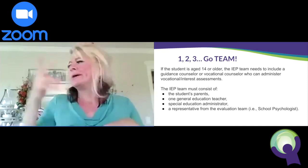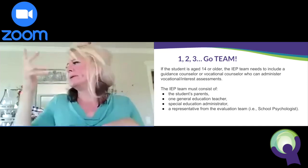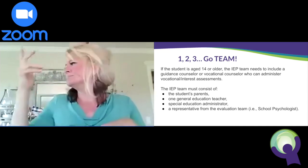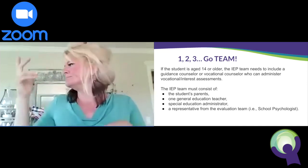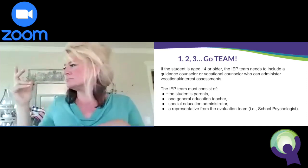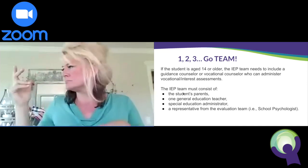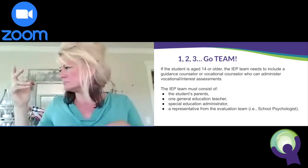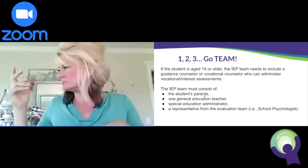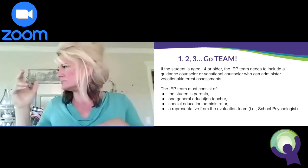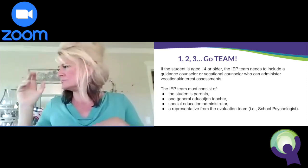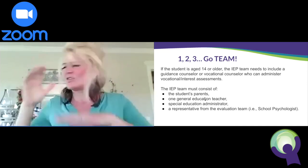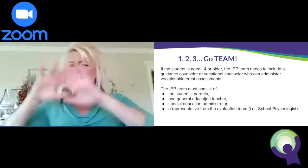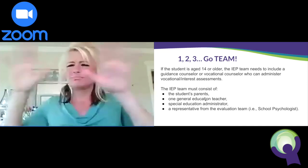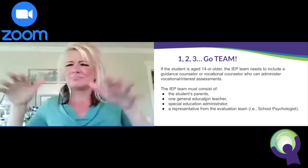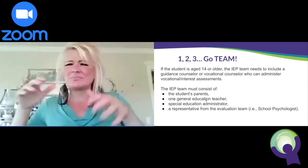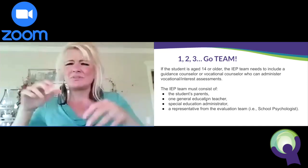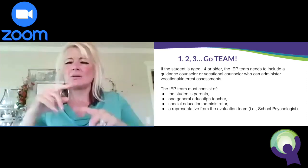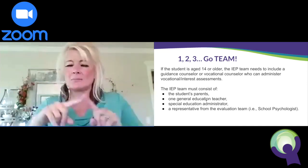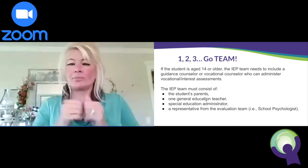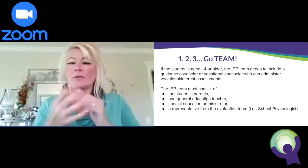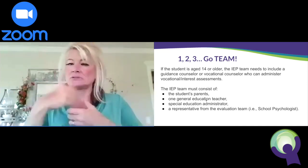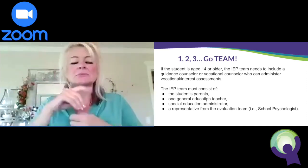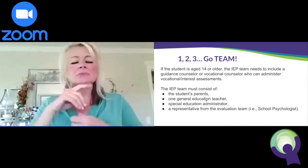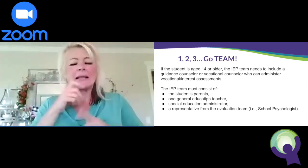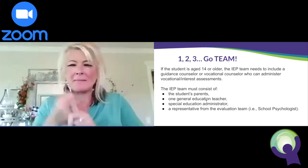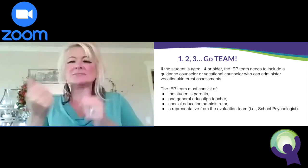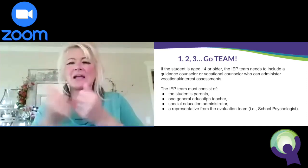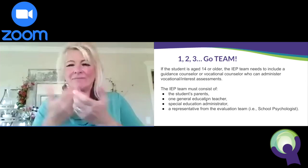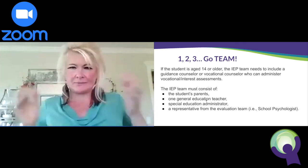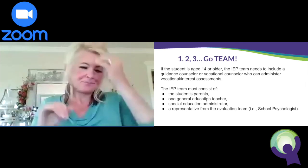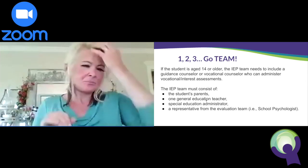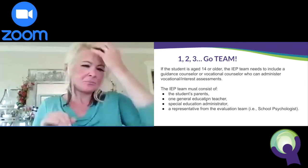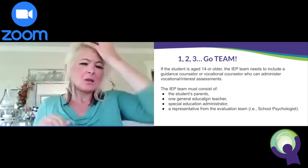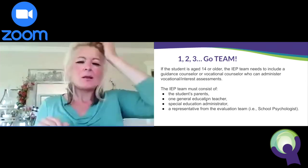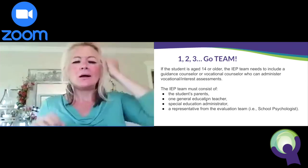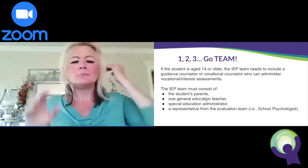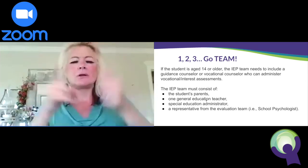really considering their growth and